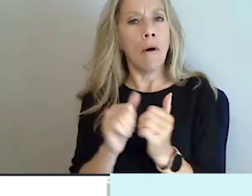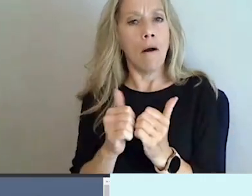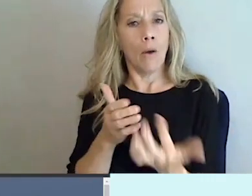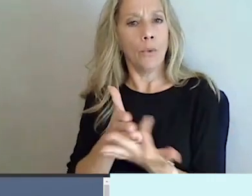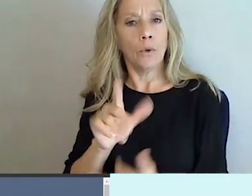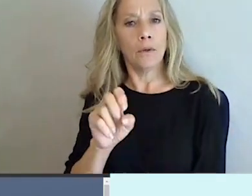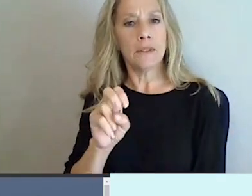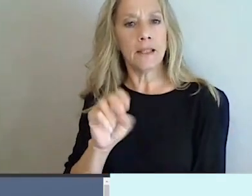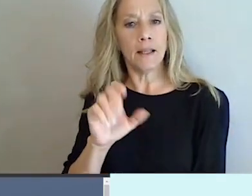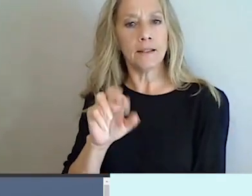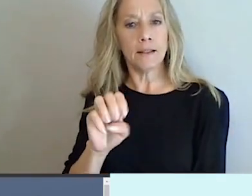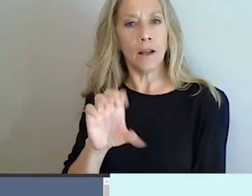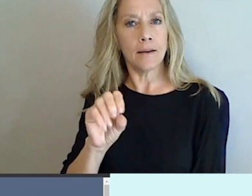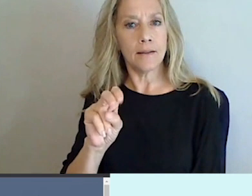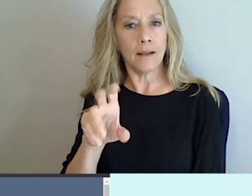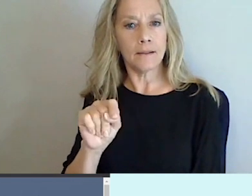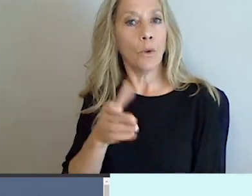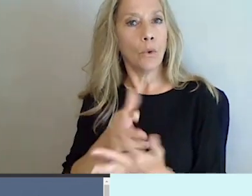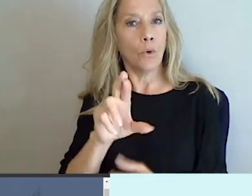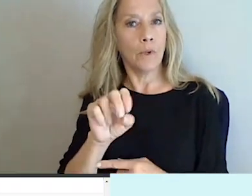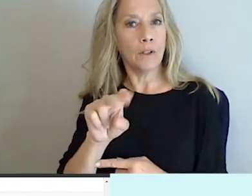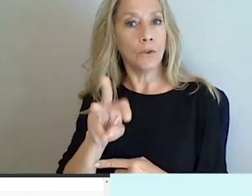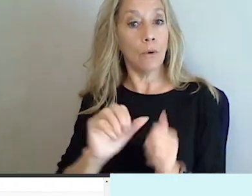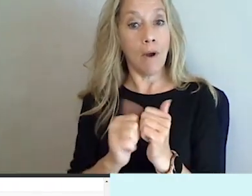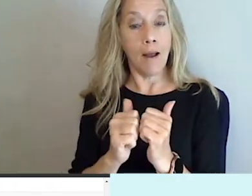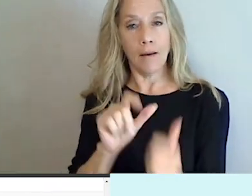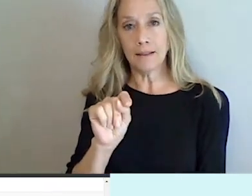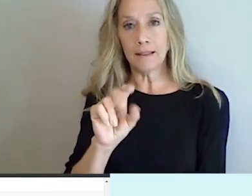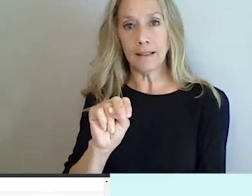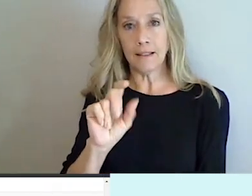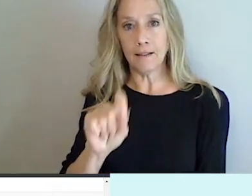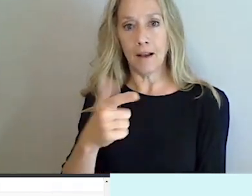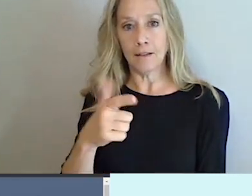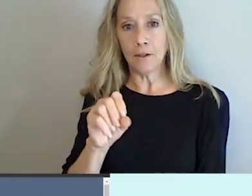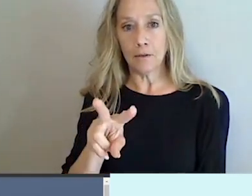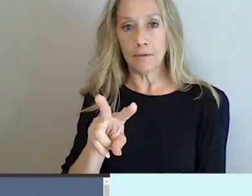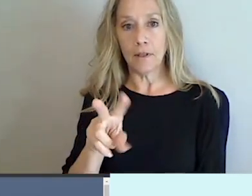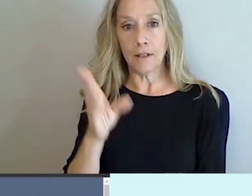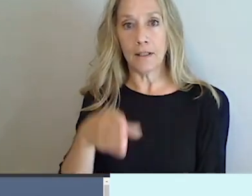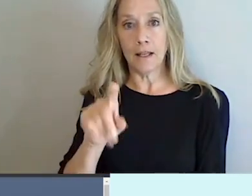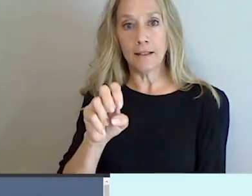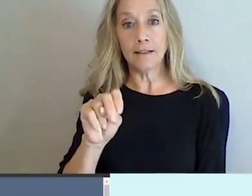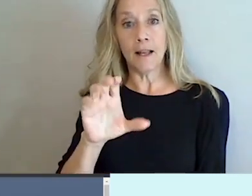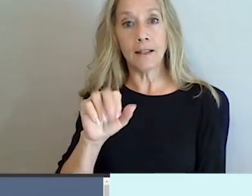You can visit our website at TN.gov/TennCare/renewals